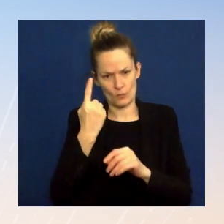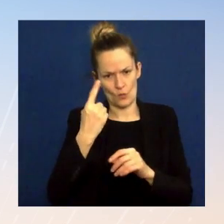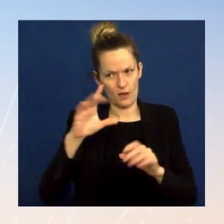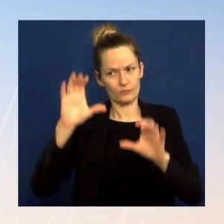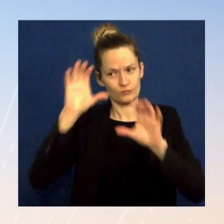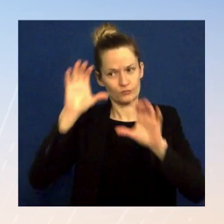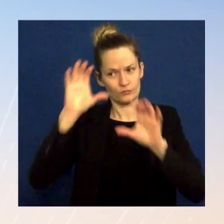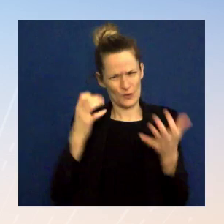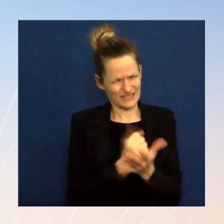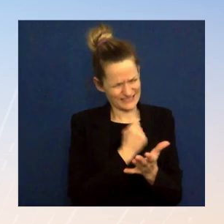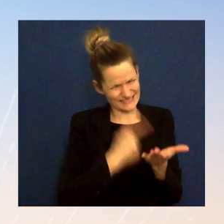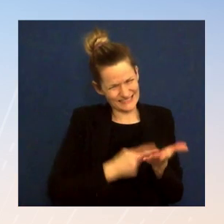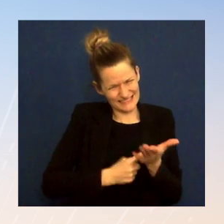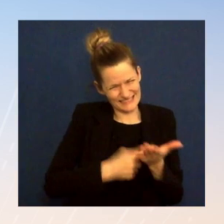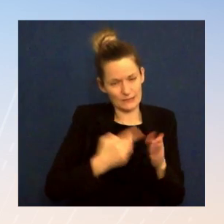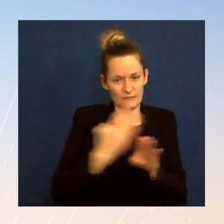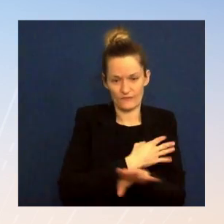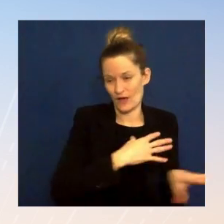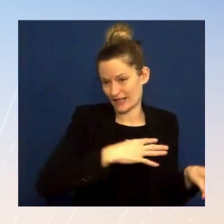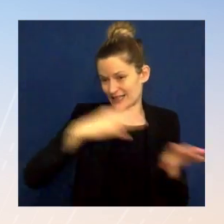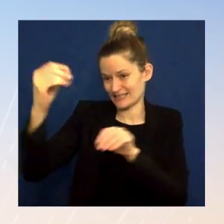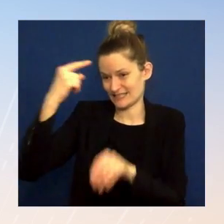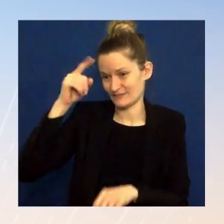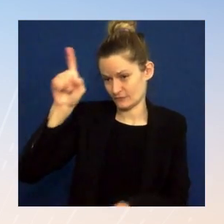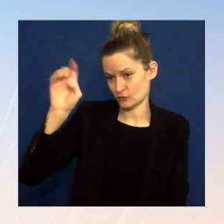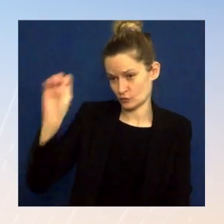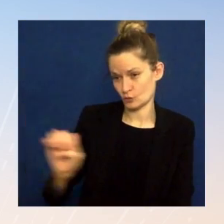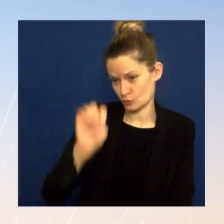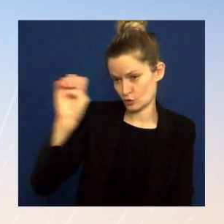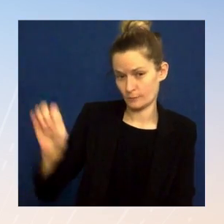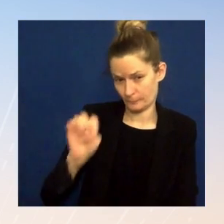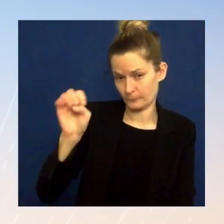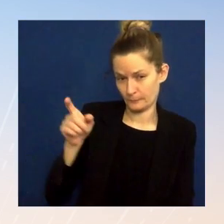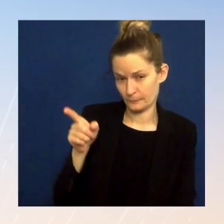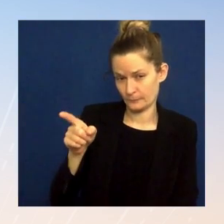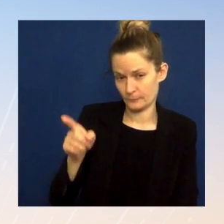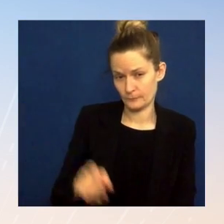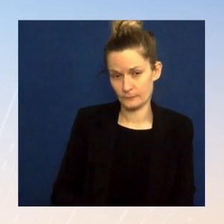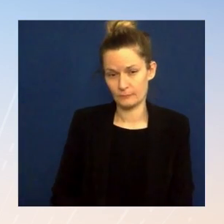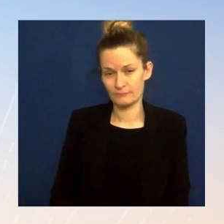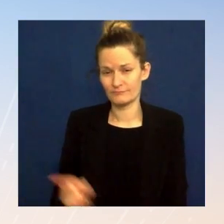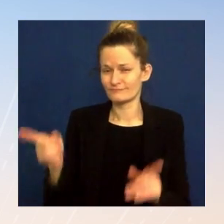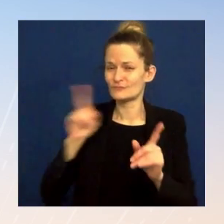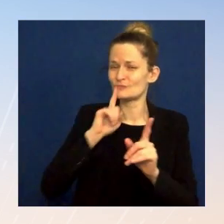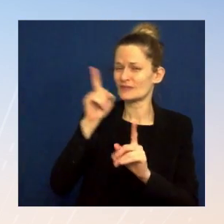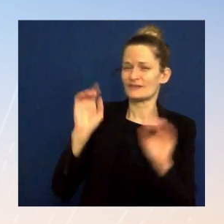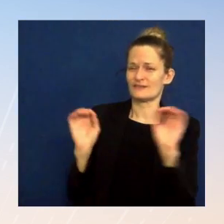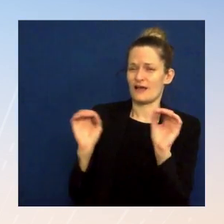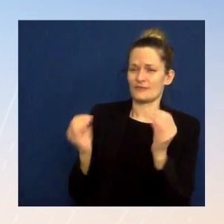So, it's -- it's nothing more than a typical leadup to a trip scheduling process. But there are some, of course,